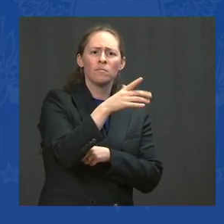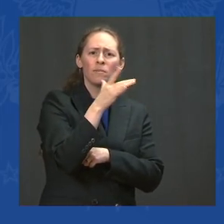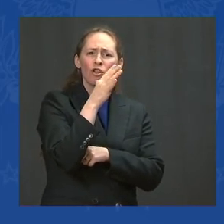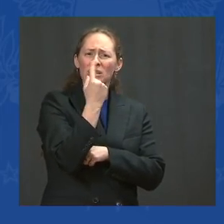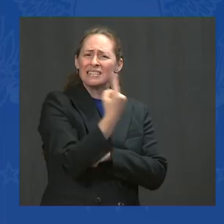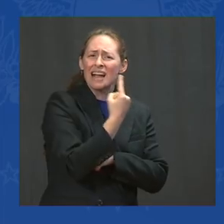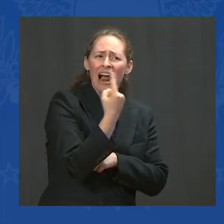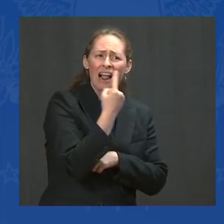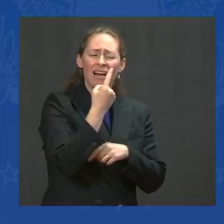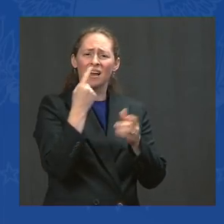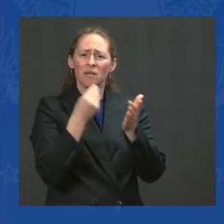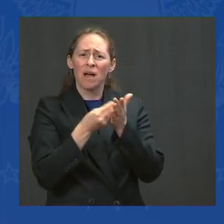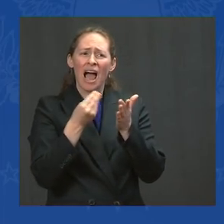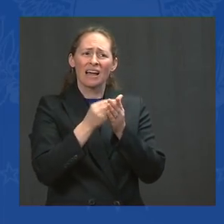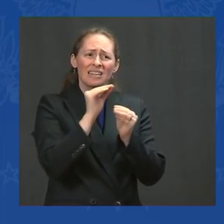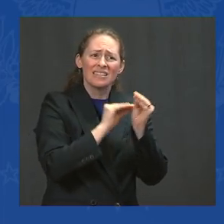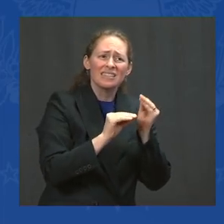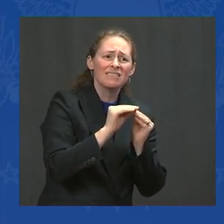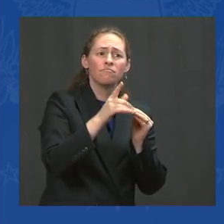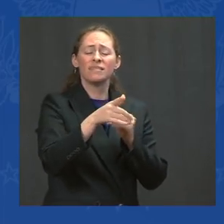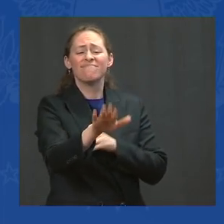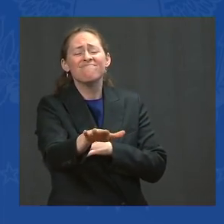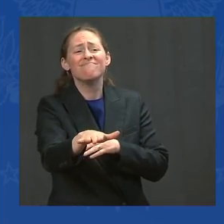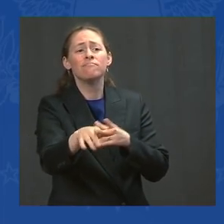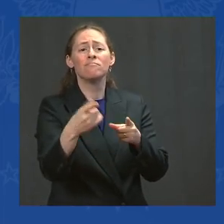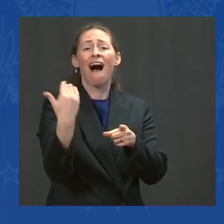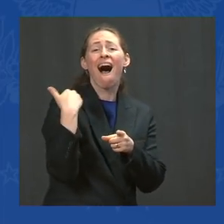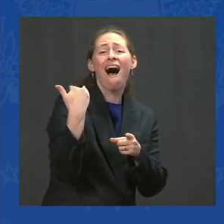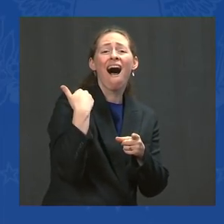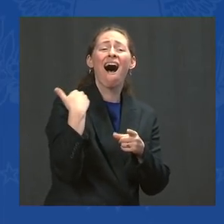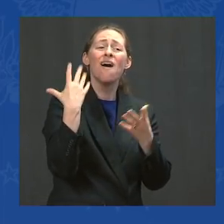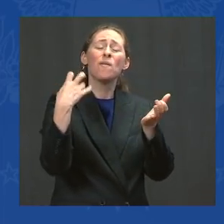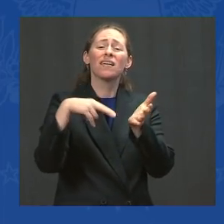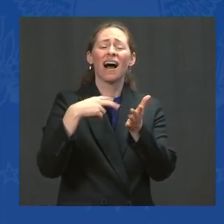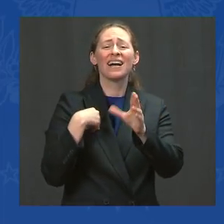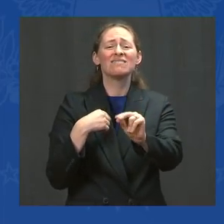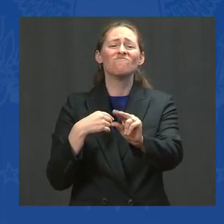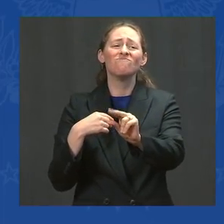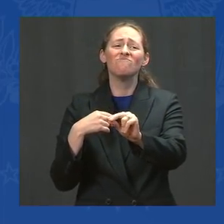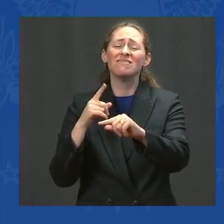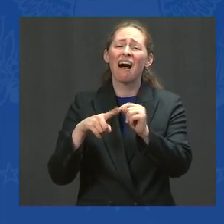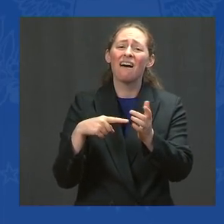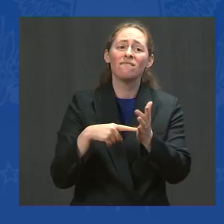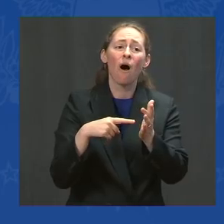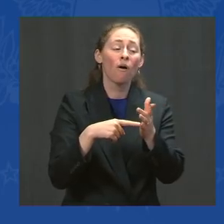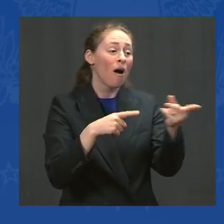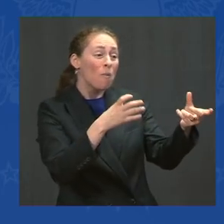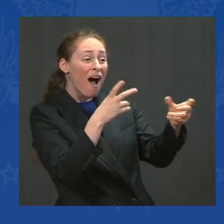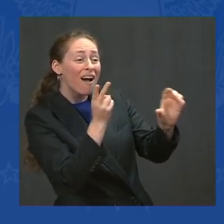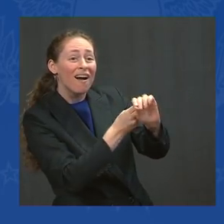but we can't afford those dance classes or the sports team you want to play on this fall. We can't do it."